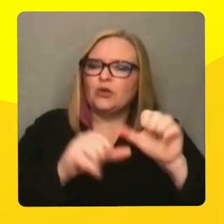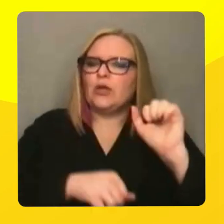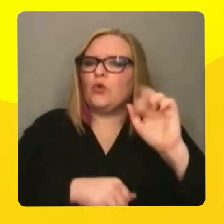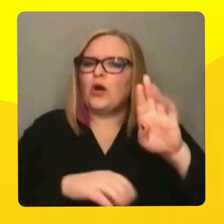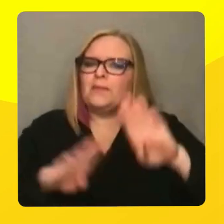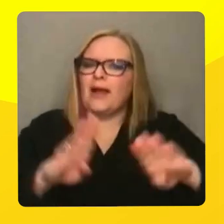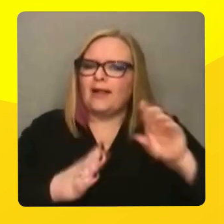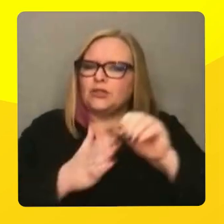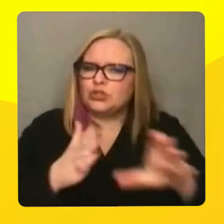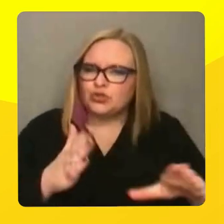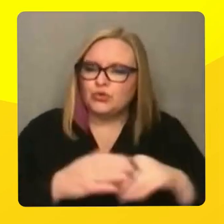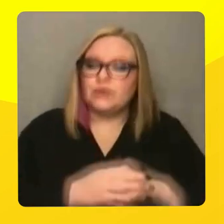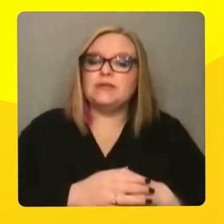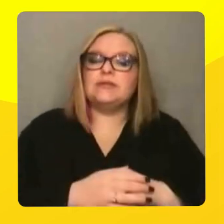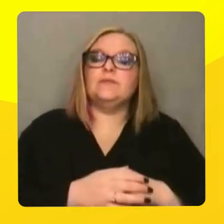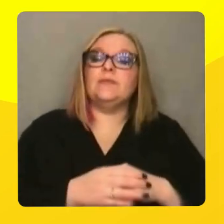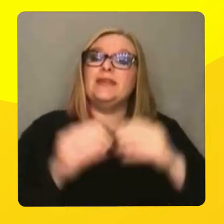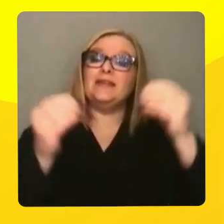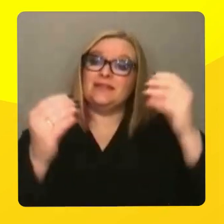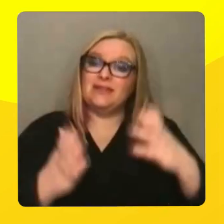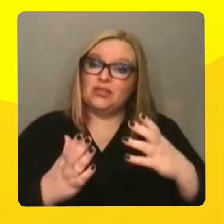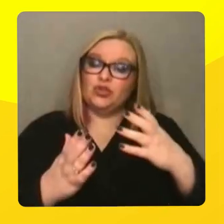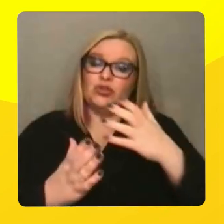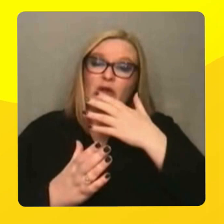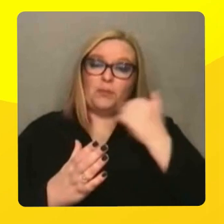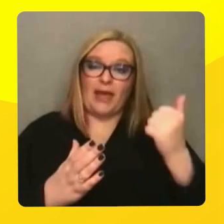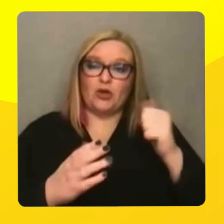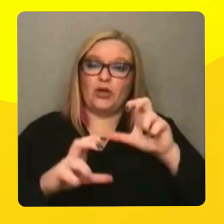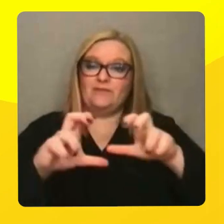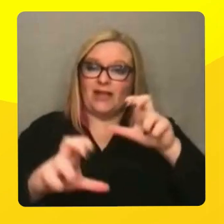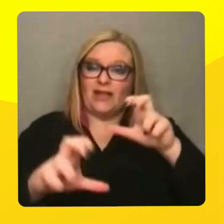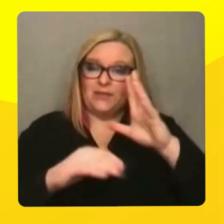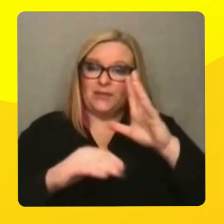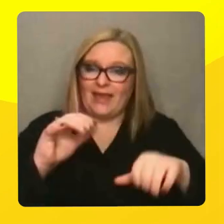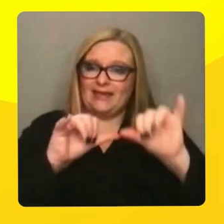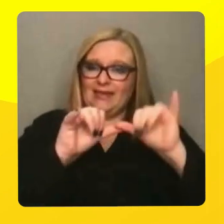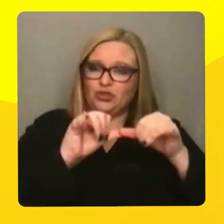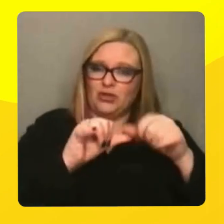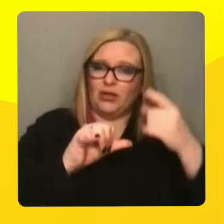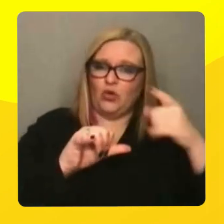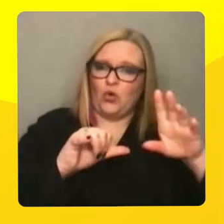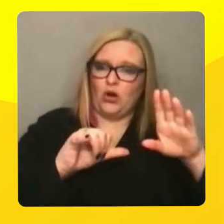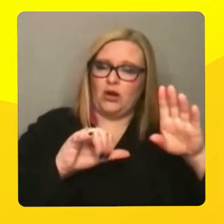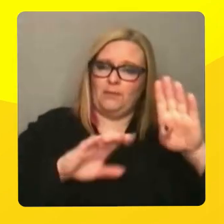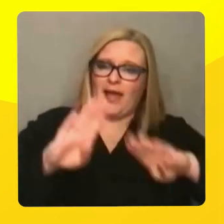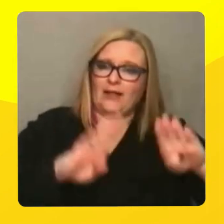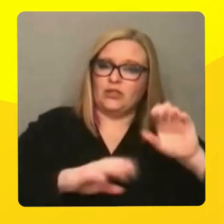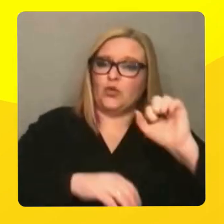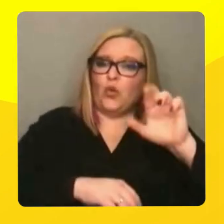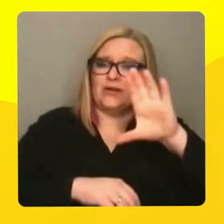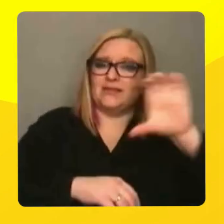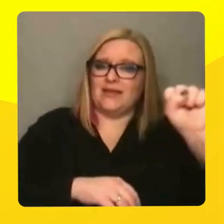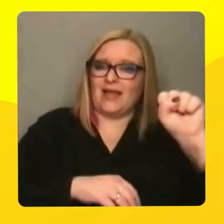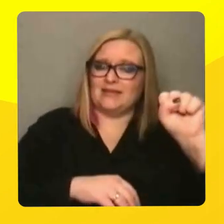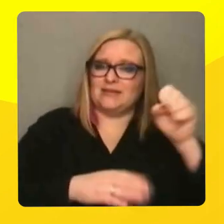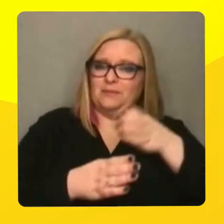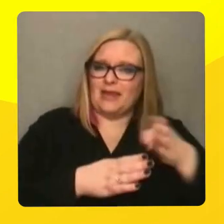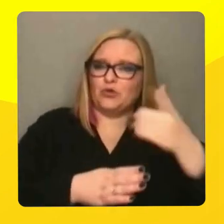However, teachers are a better investment than engineering or biology, or even CS majors because they teach the next generation of students.